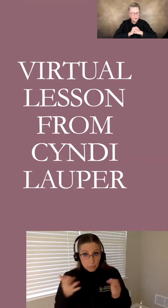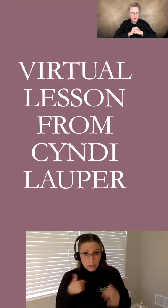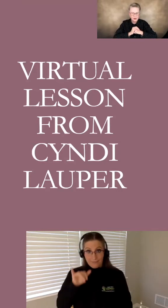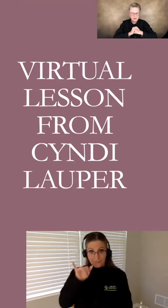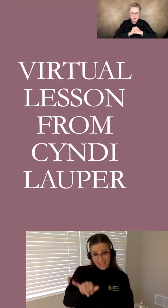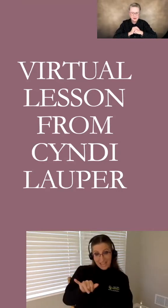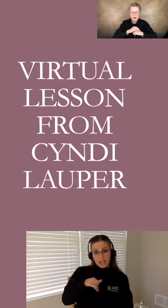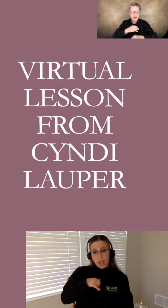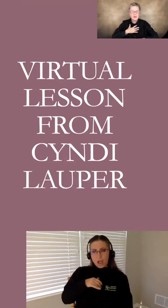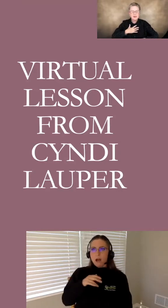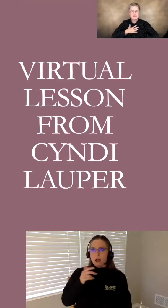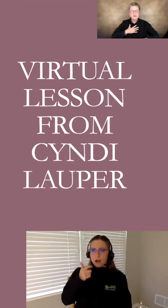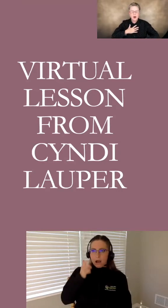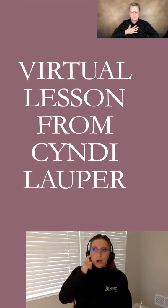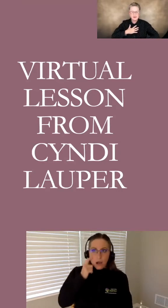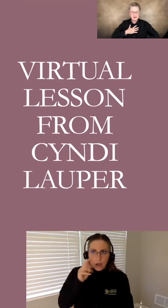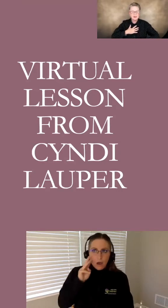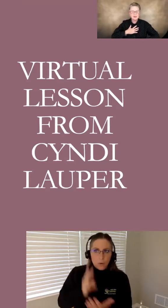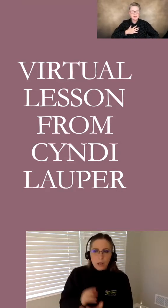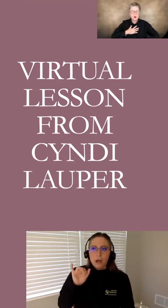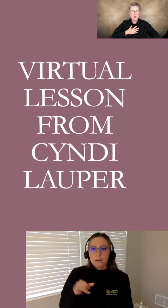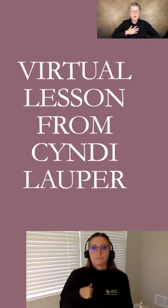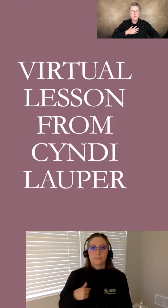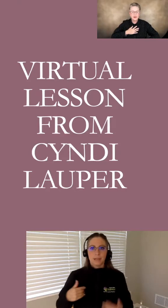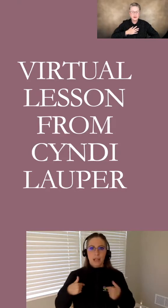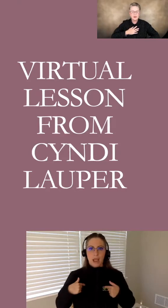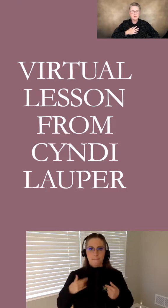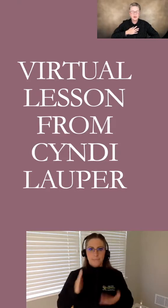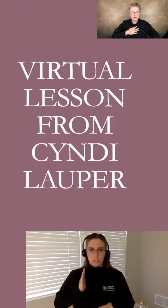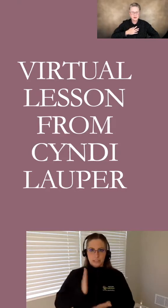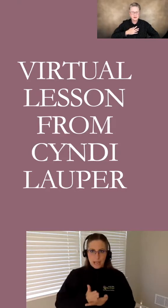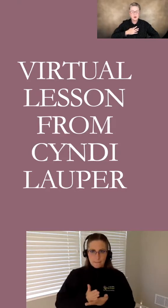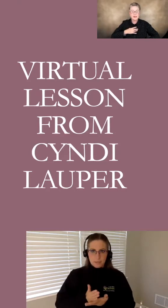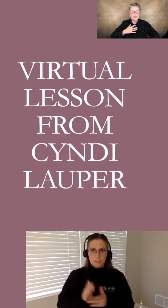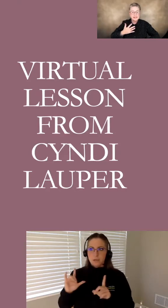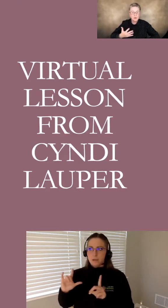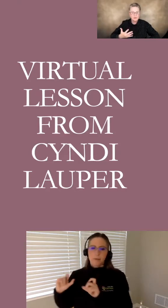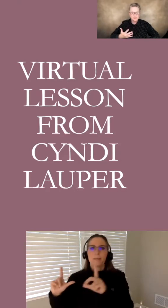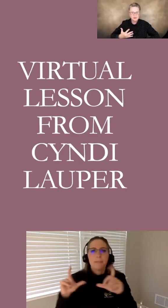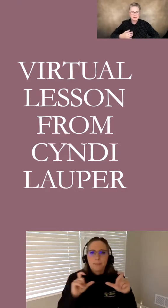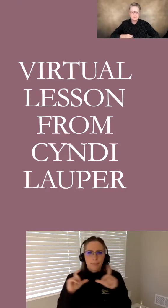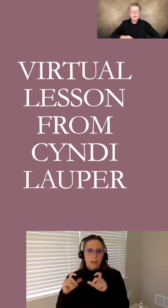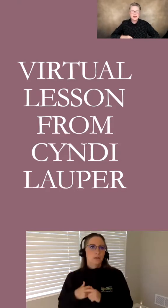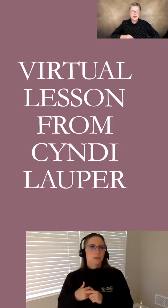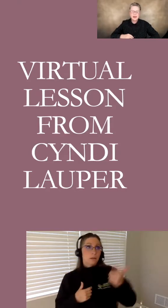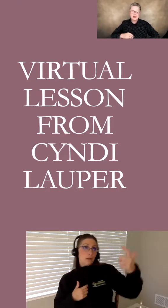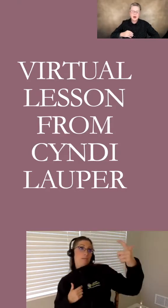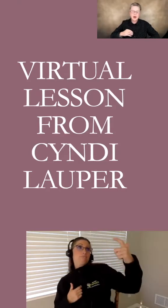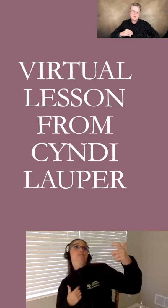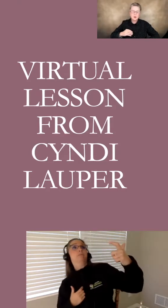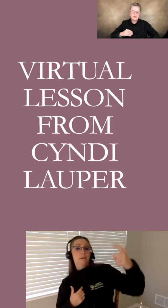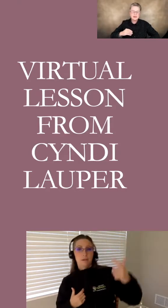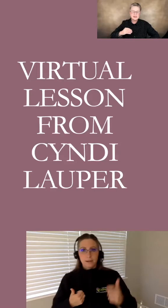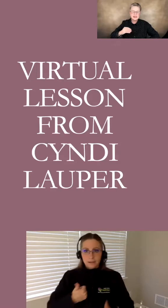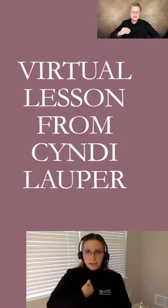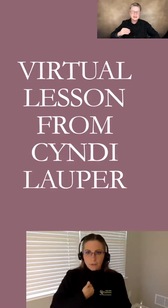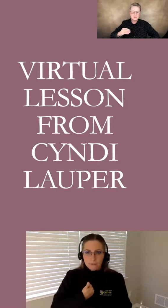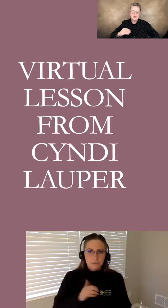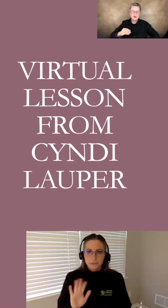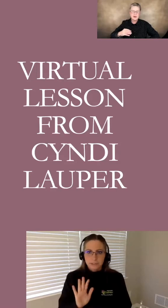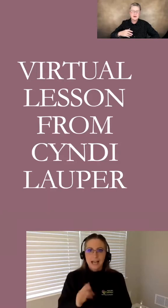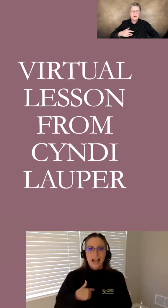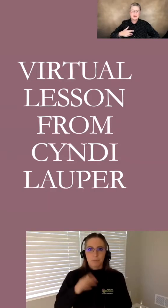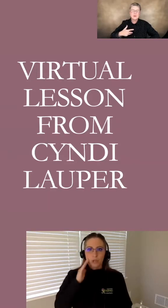was I'm gonna stop taking so many pictures and selfies and I'm going to see something and I'm